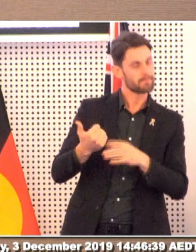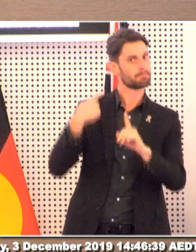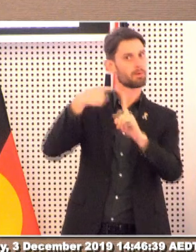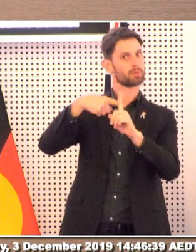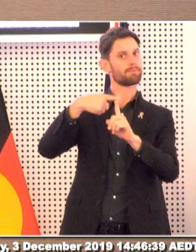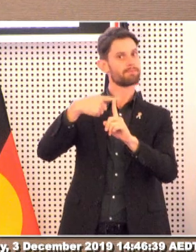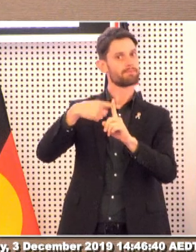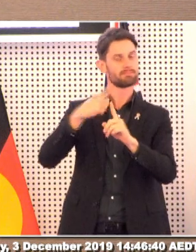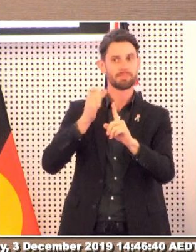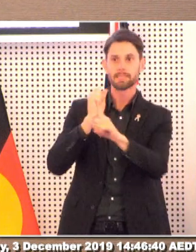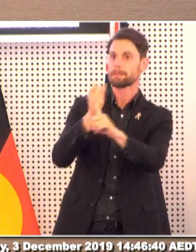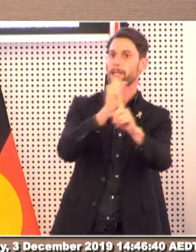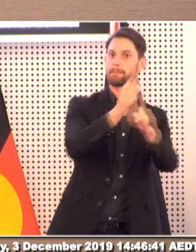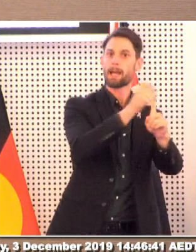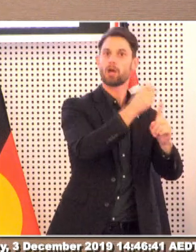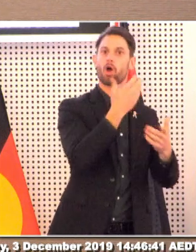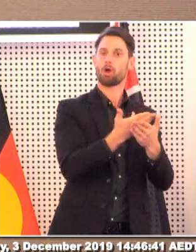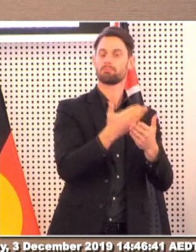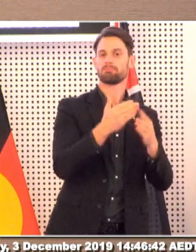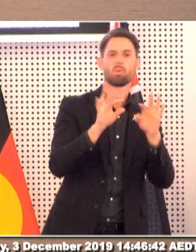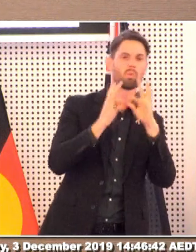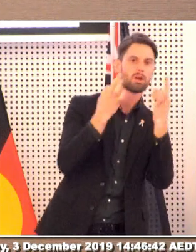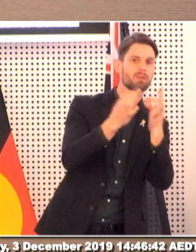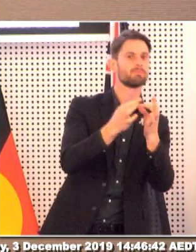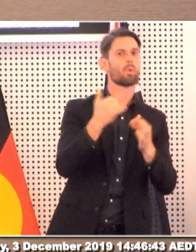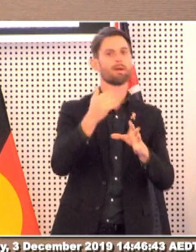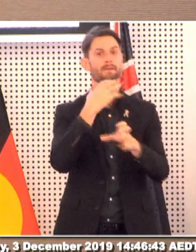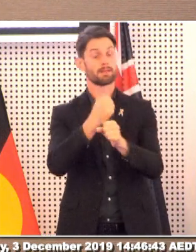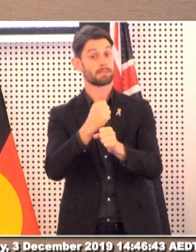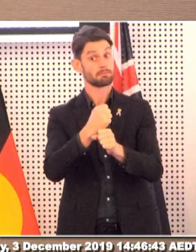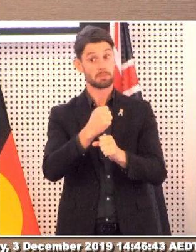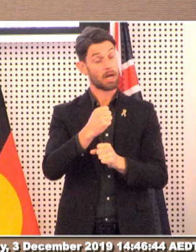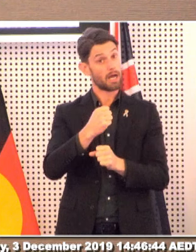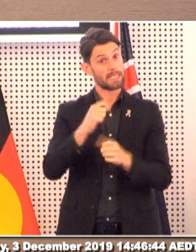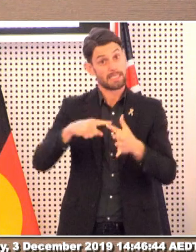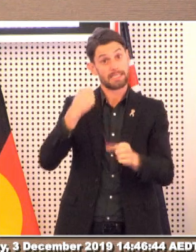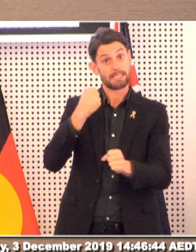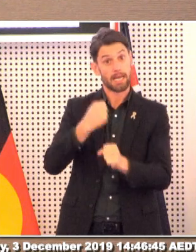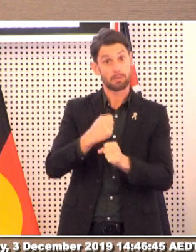And we see that in the conversations that they have with people, how they involve